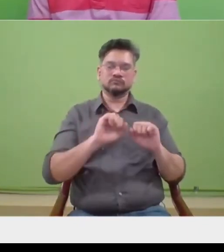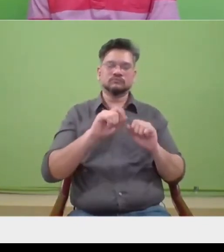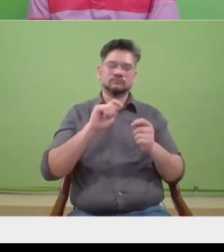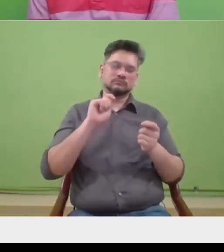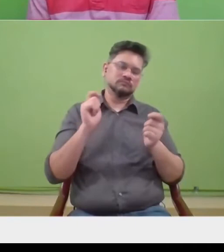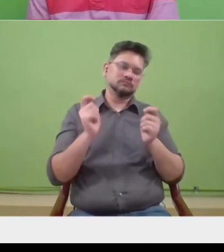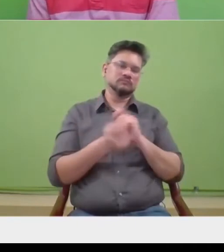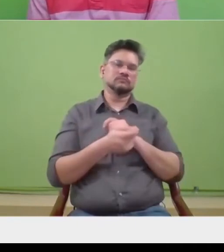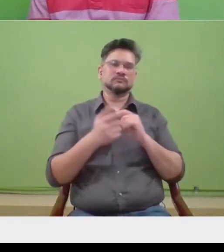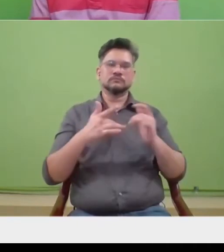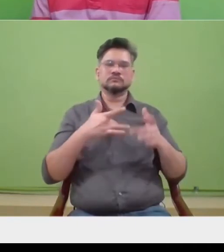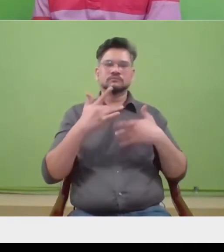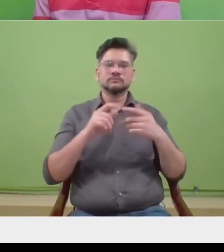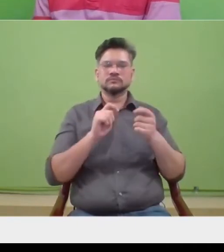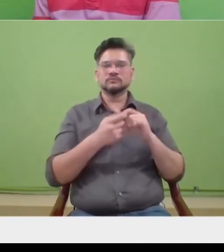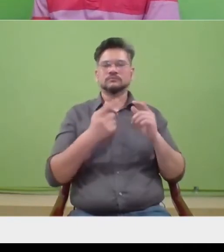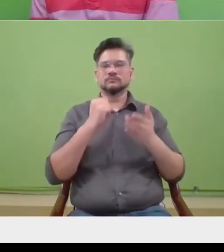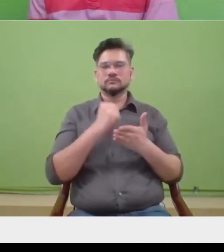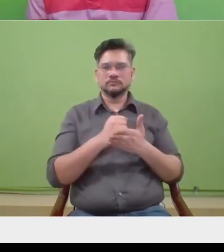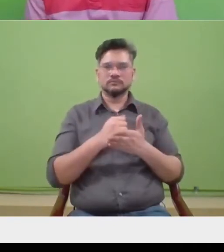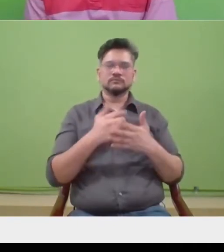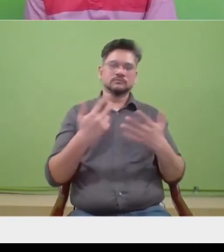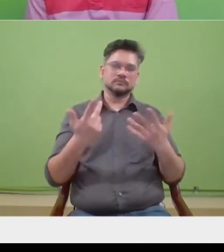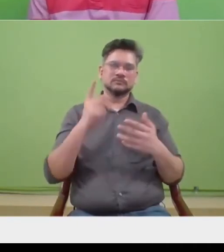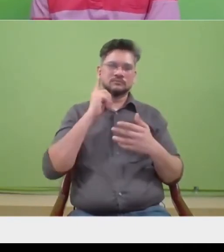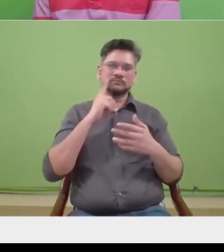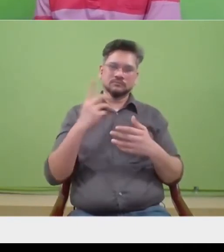let us say a deaf child or a blind child is actually something which is going to then